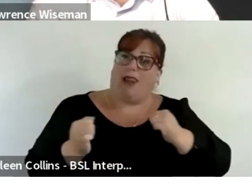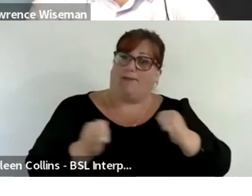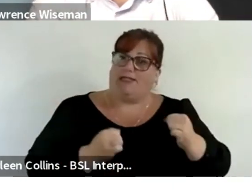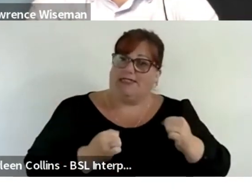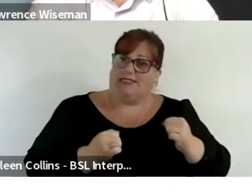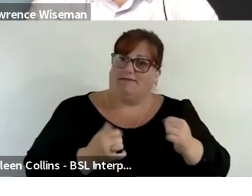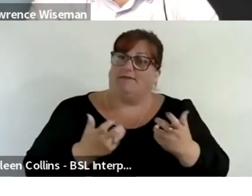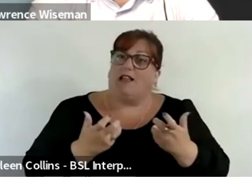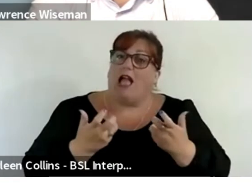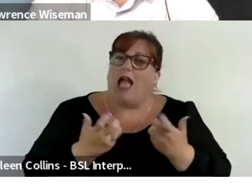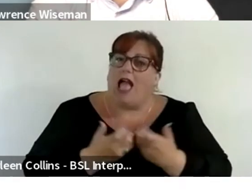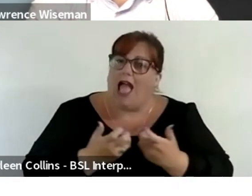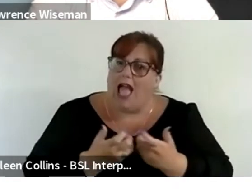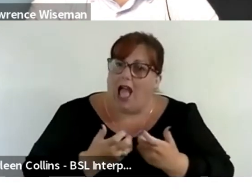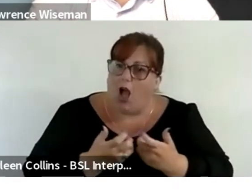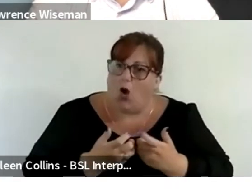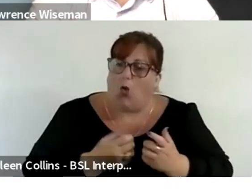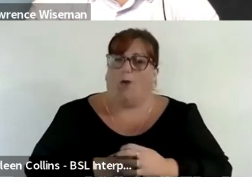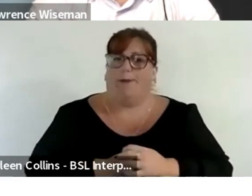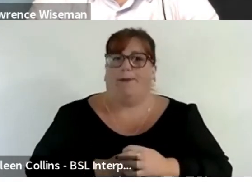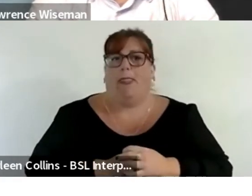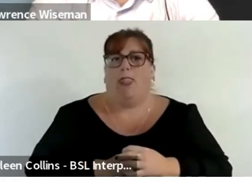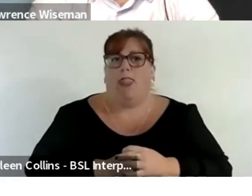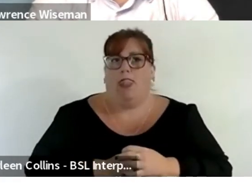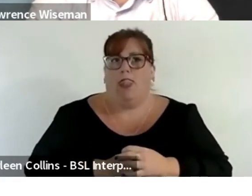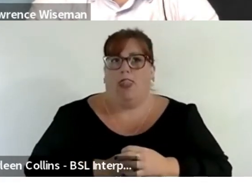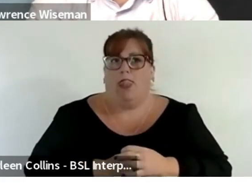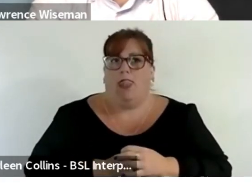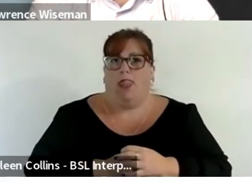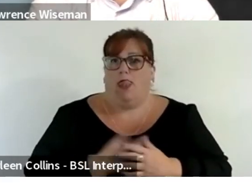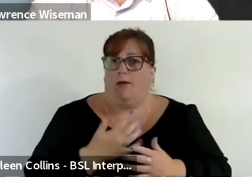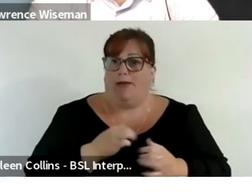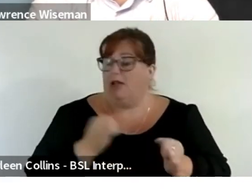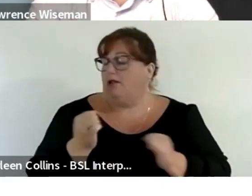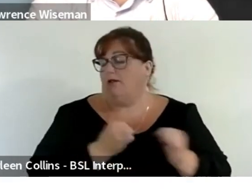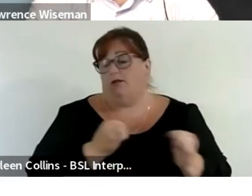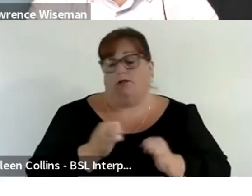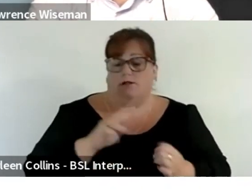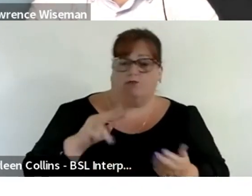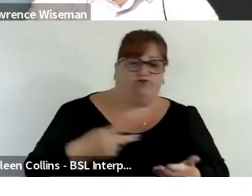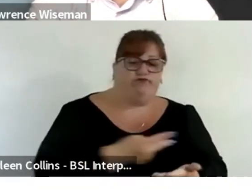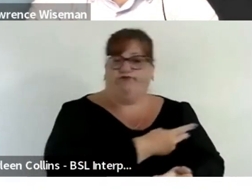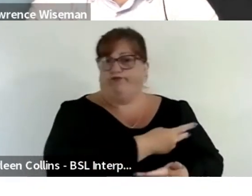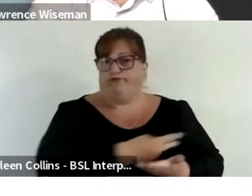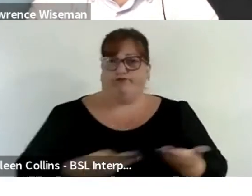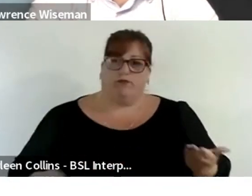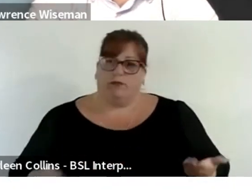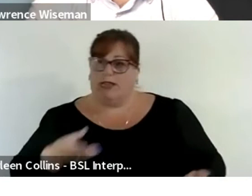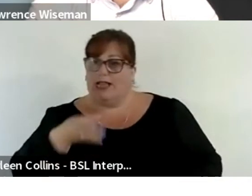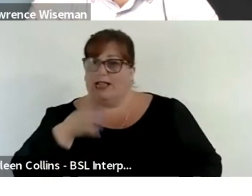was having a full seizure in a bar when I was trying to fit in with a drinks evening.